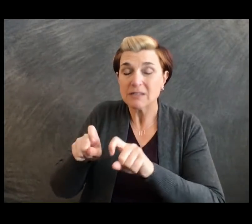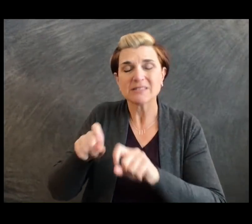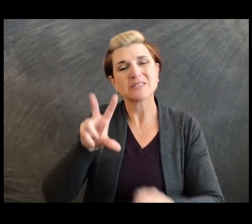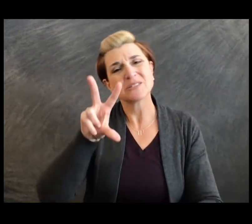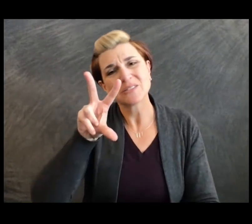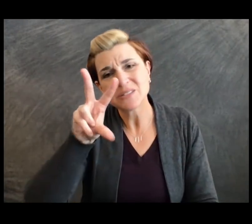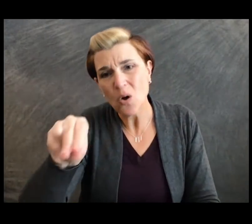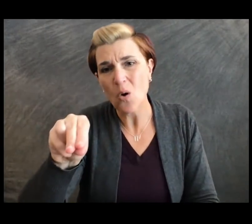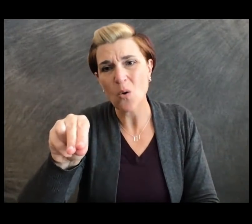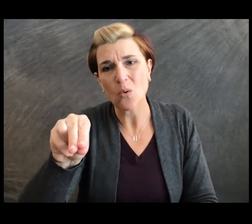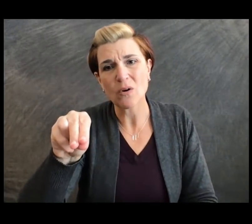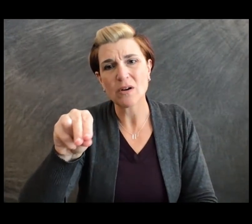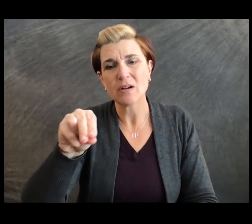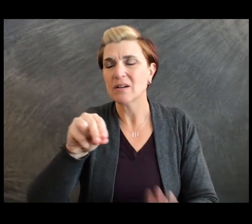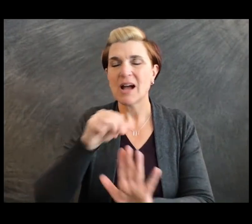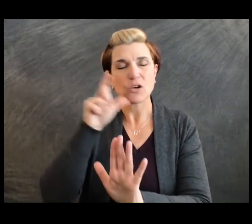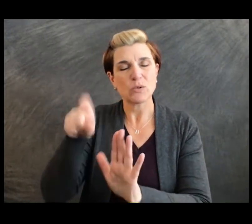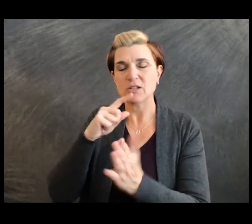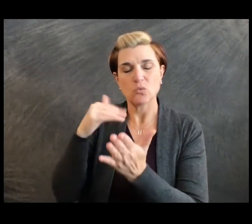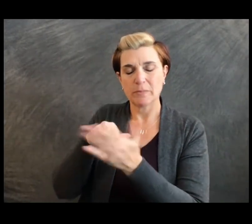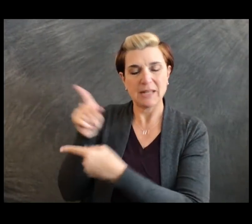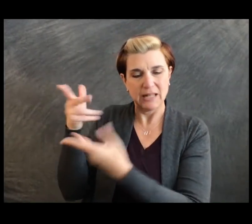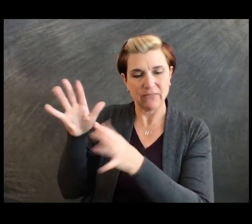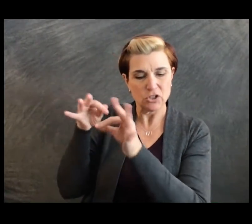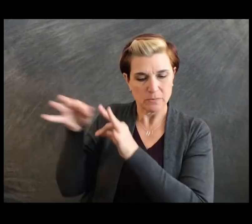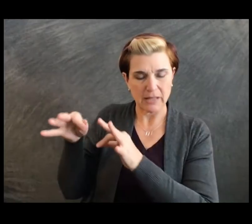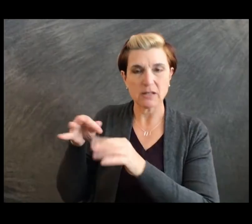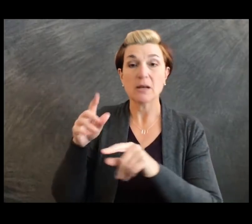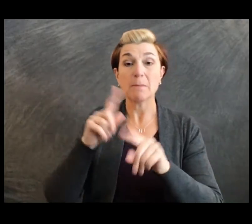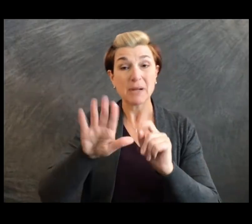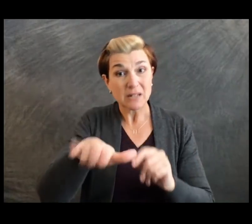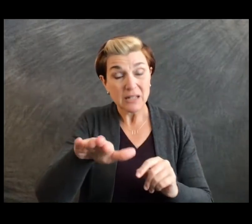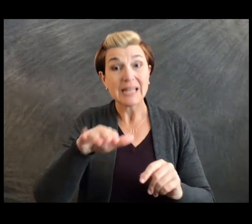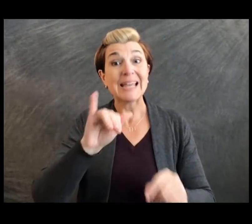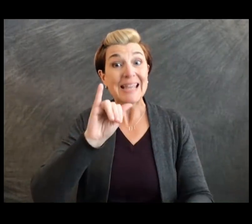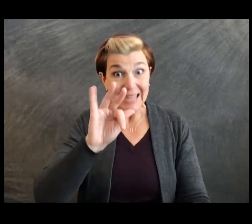tell you one of the unintended consequences of individuals who don't